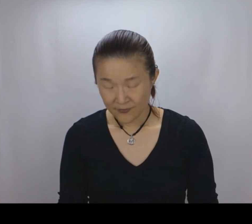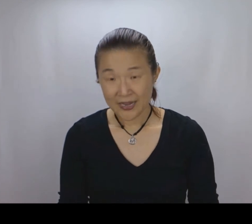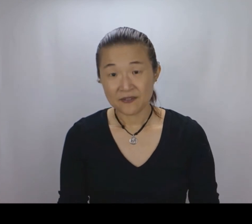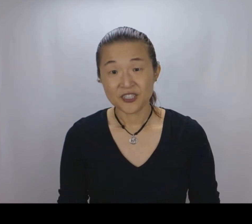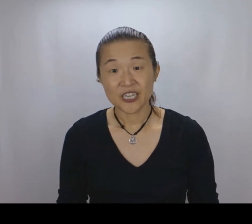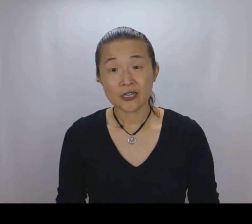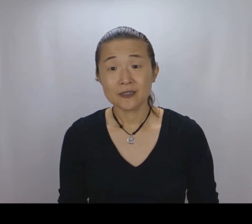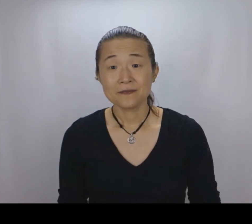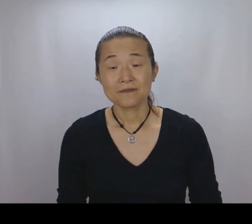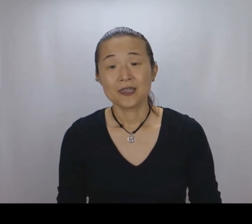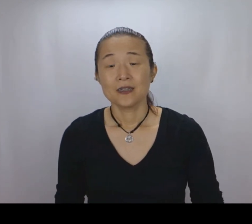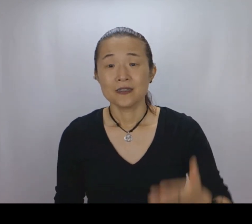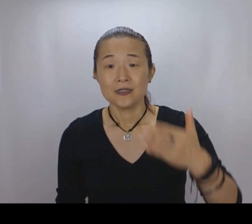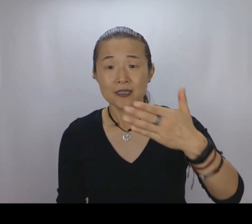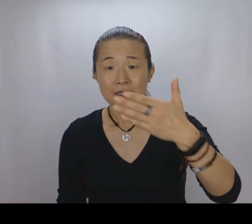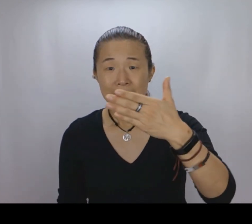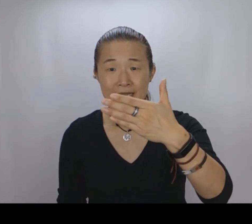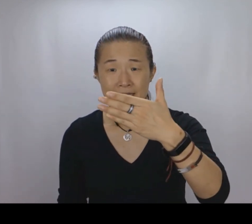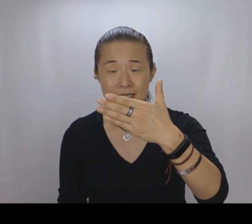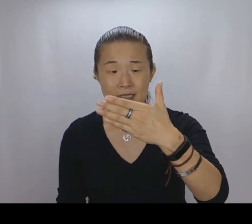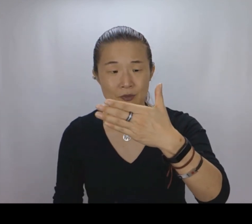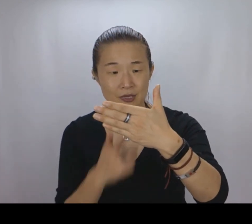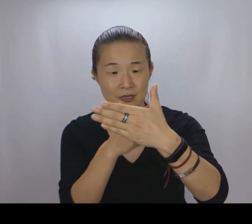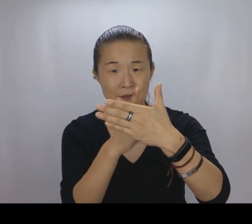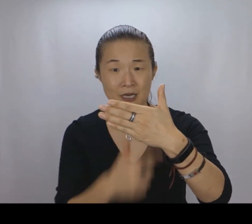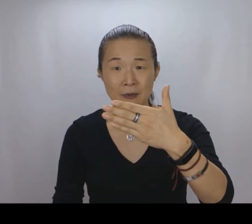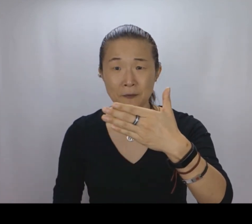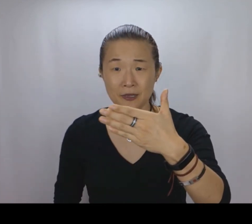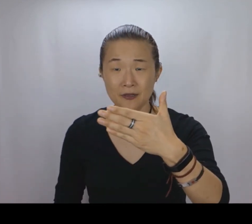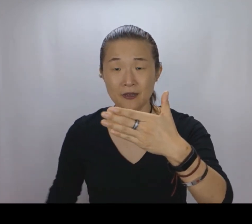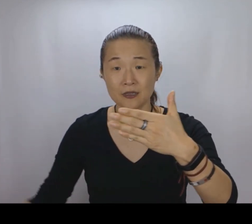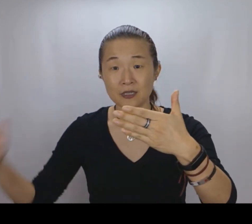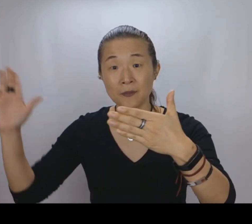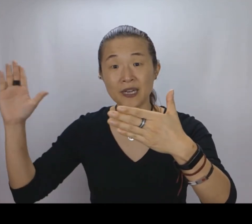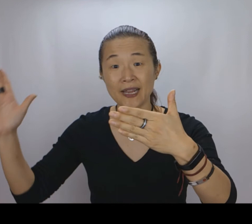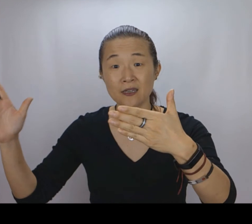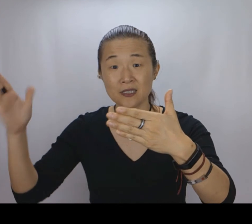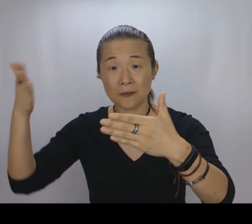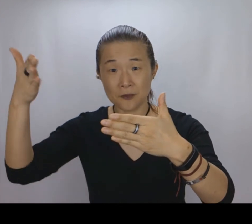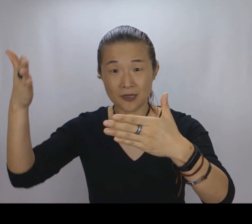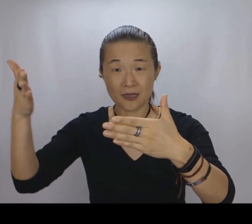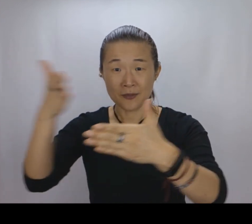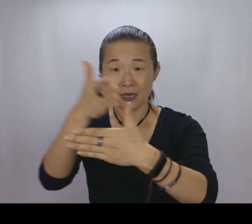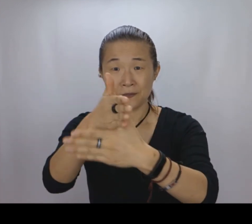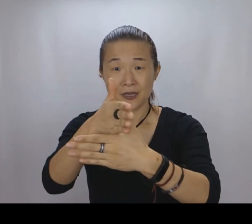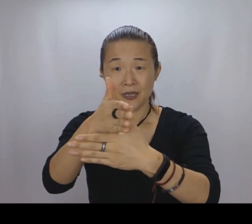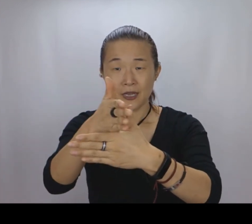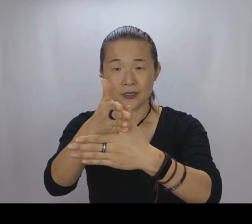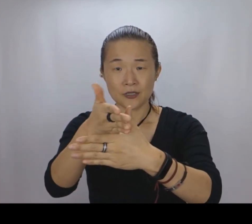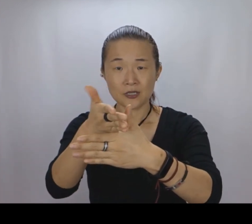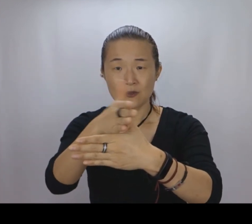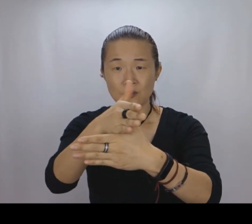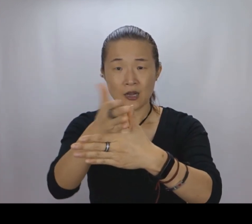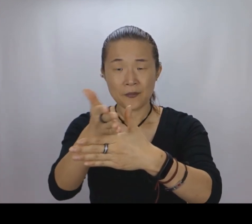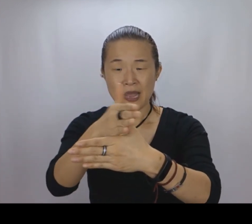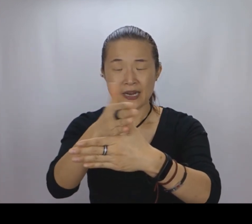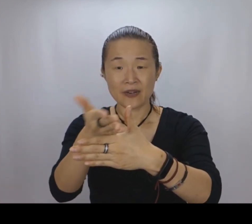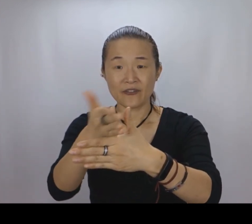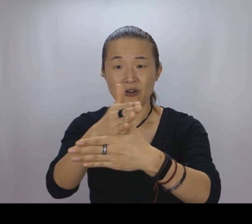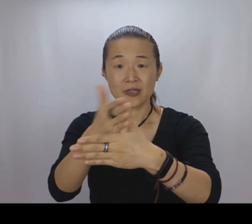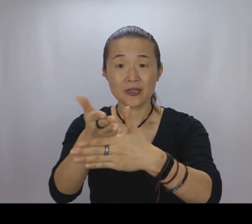Then we have share. Take your hand like this with the thumb up, dominant hand on top with the thumb up, and you're just gonna rock back and forth.